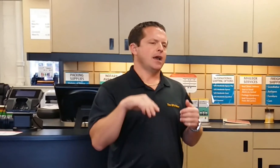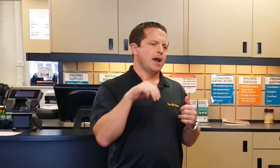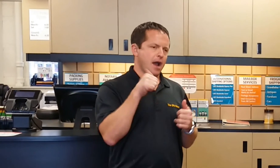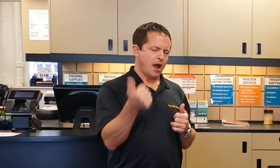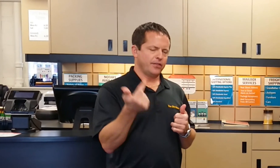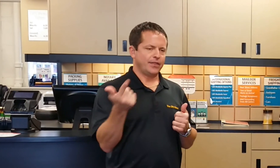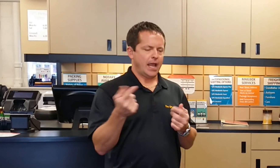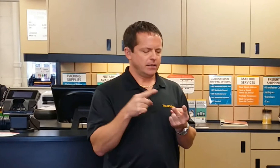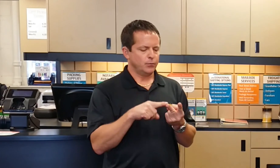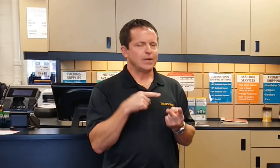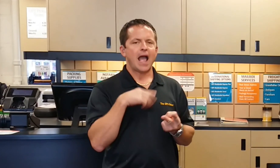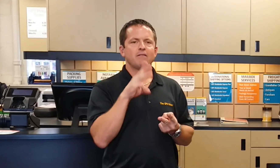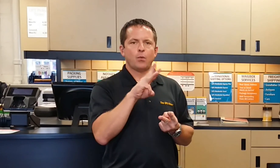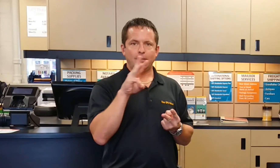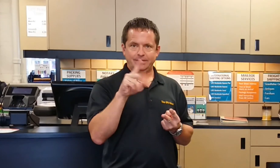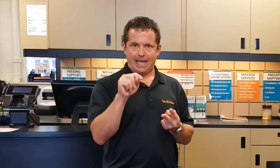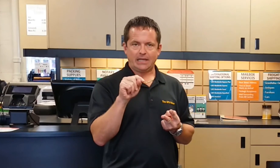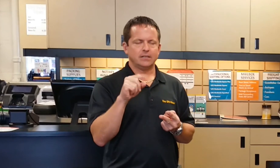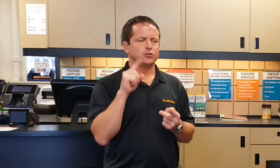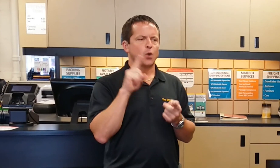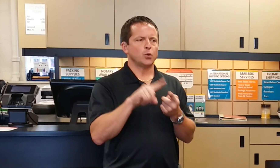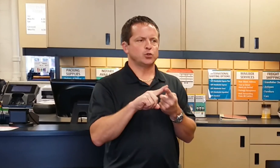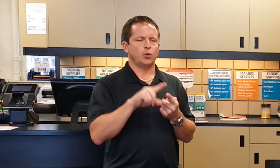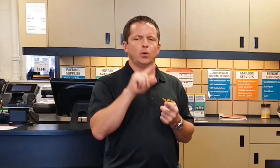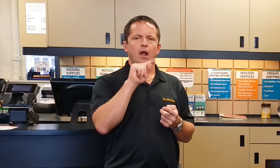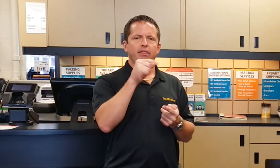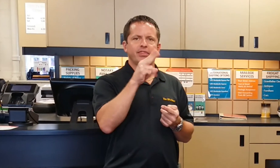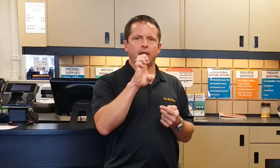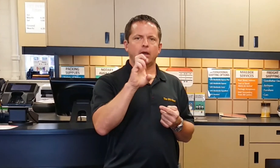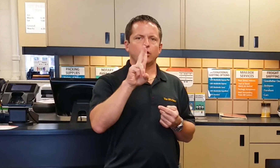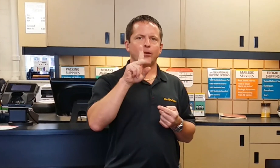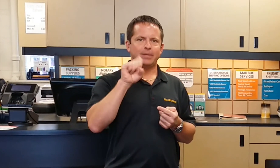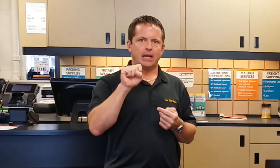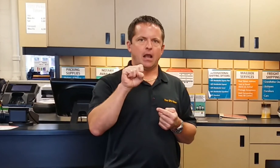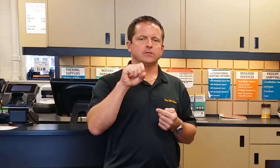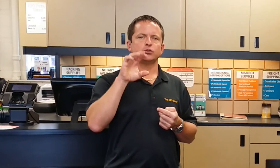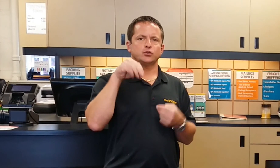But there's also the website. www.theupstore.com